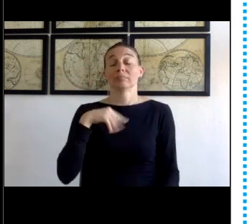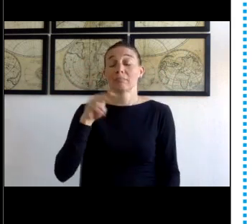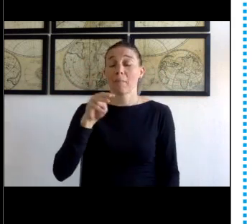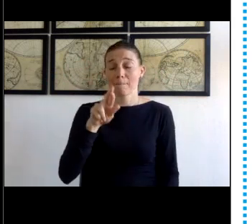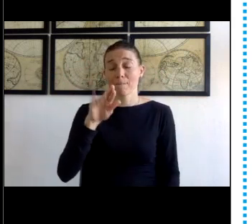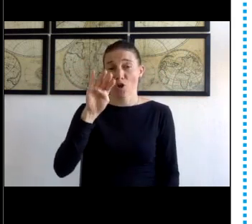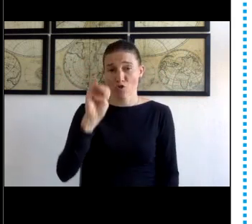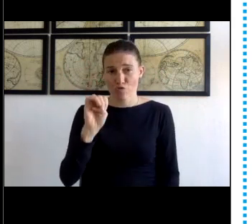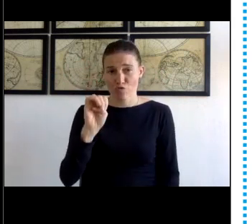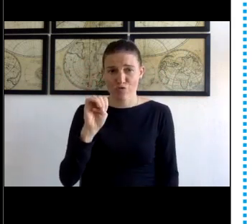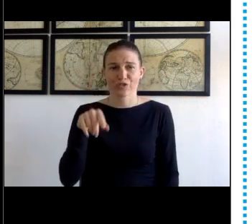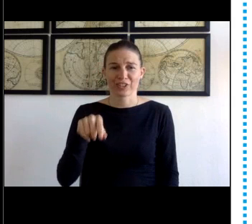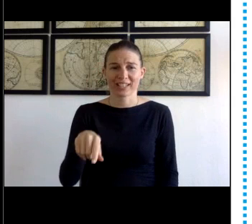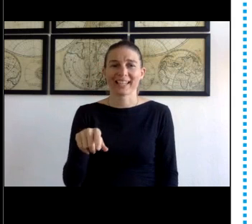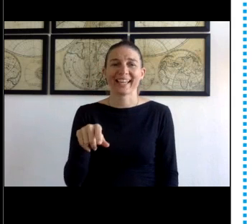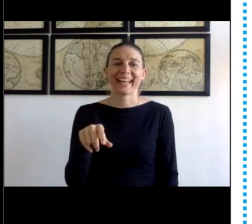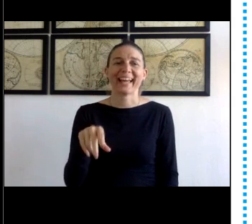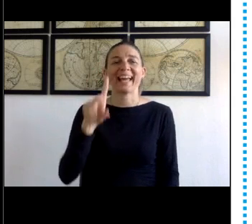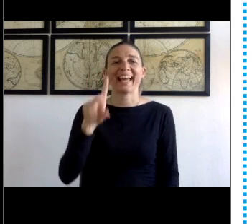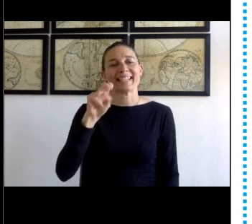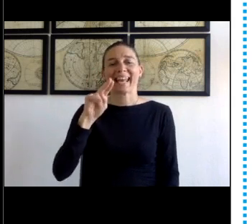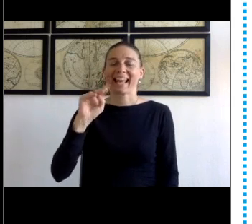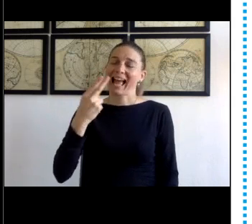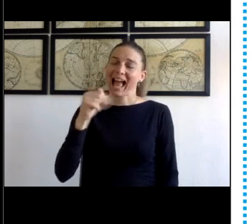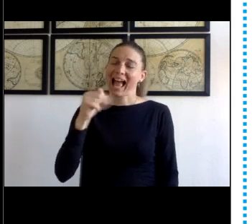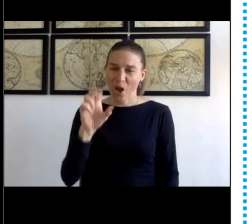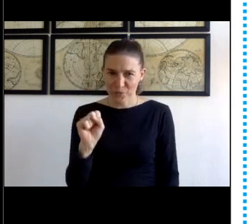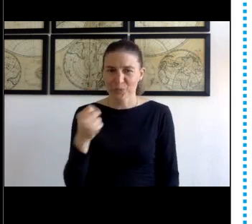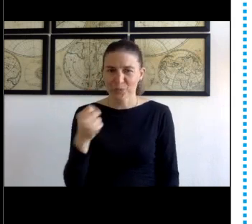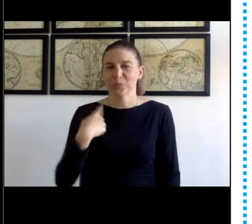I'll be moderating and also taking the questions for later.